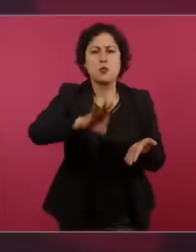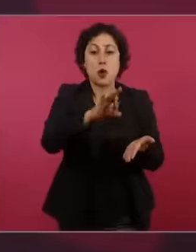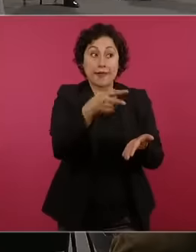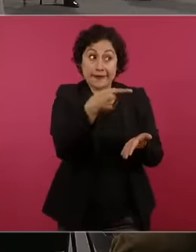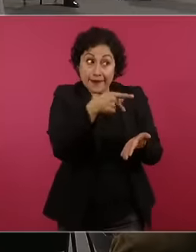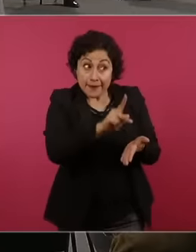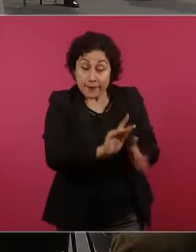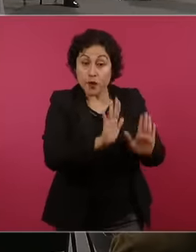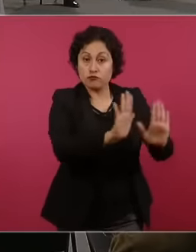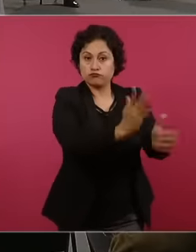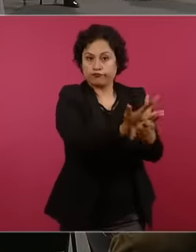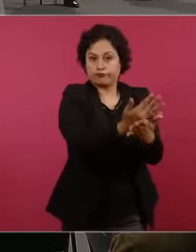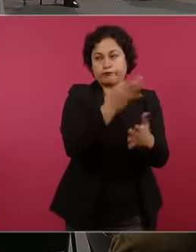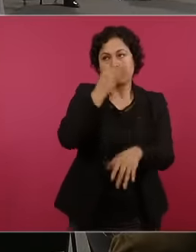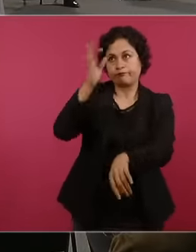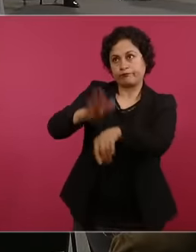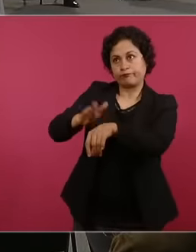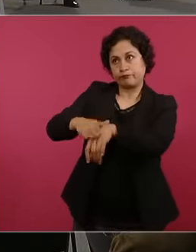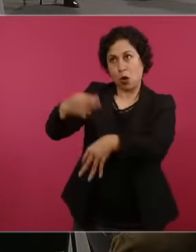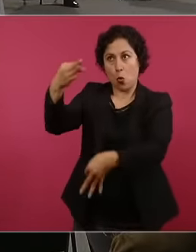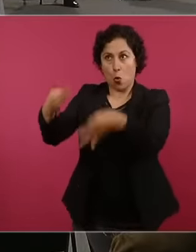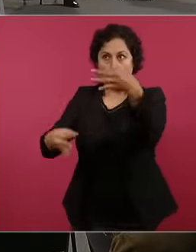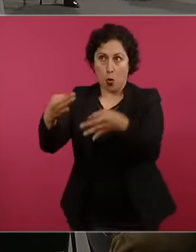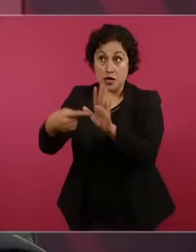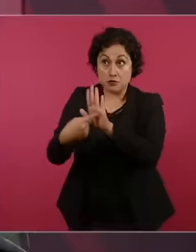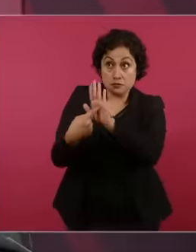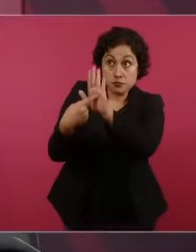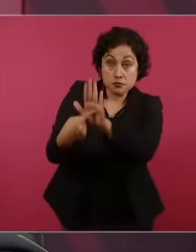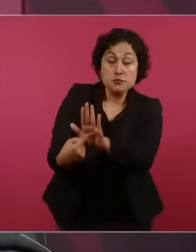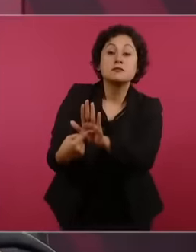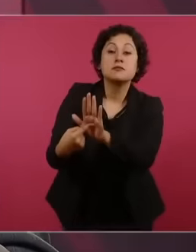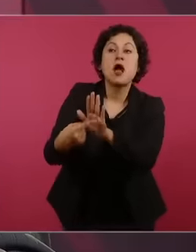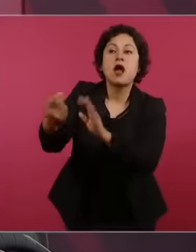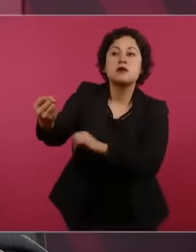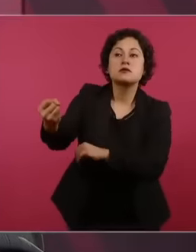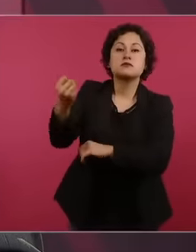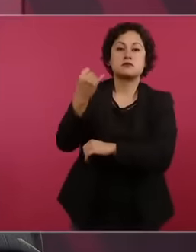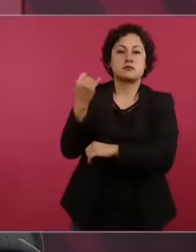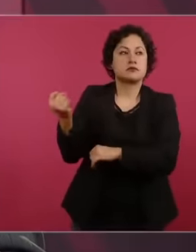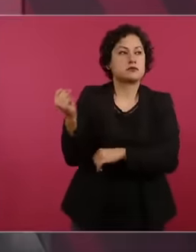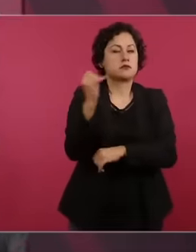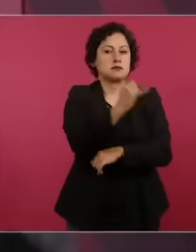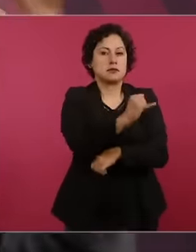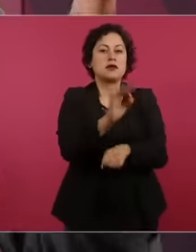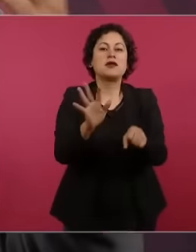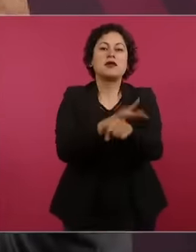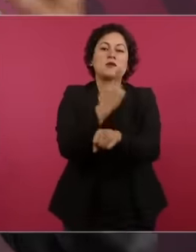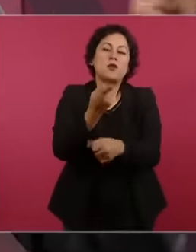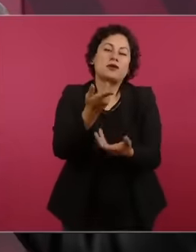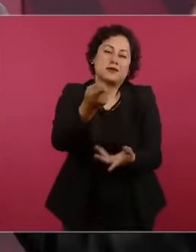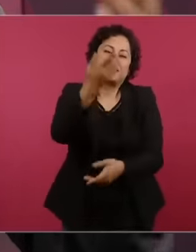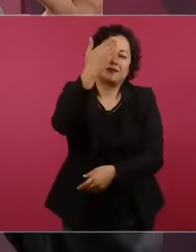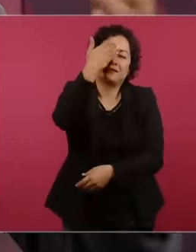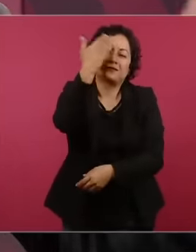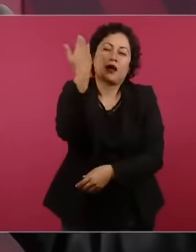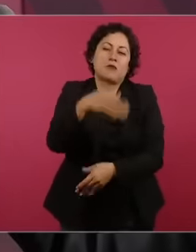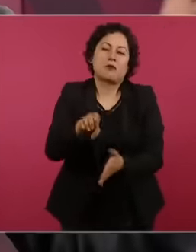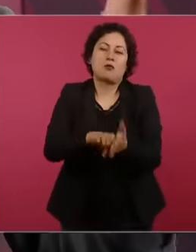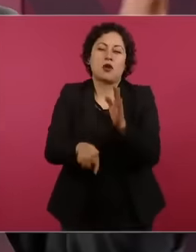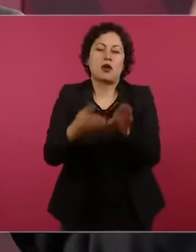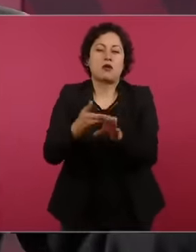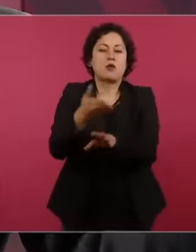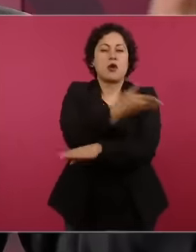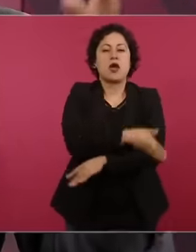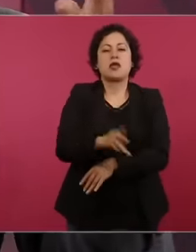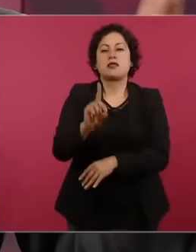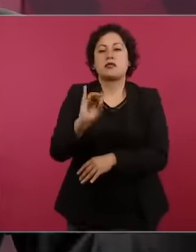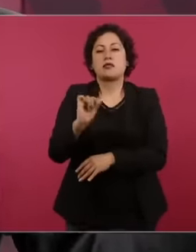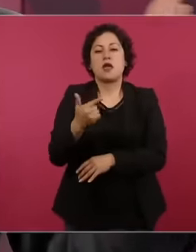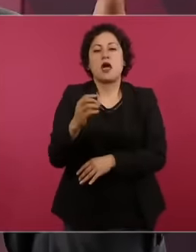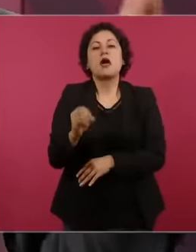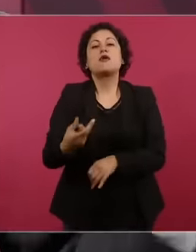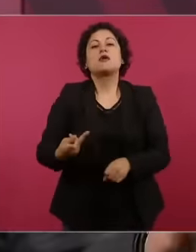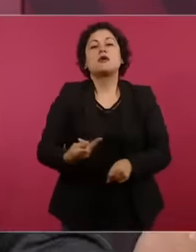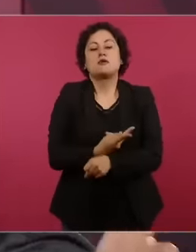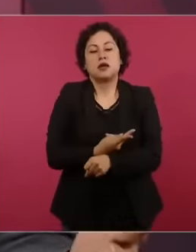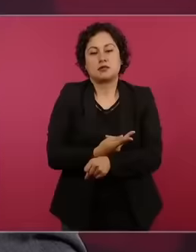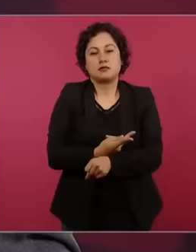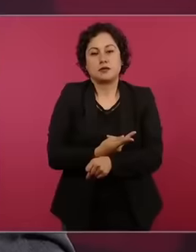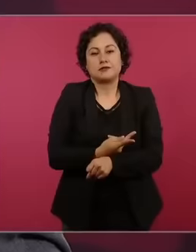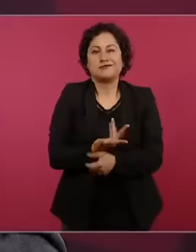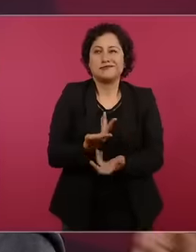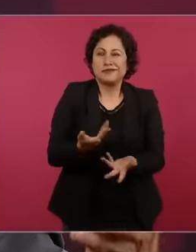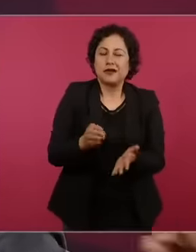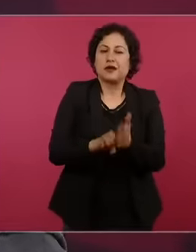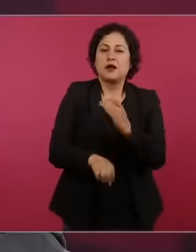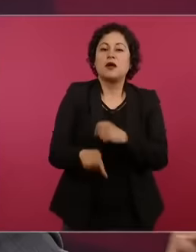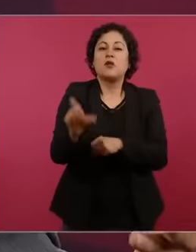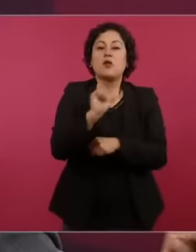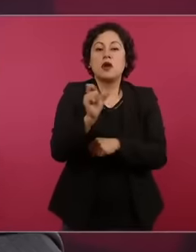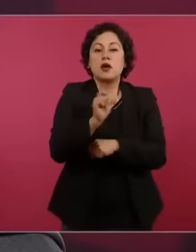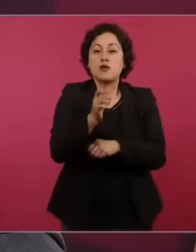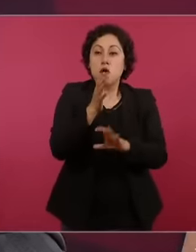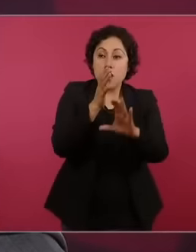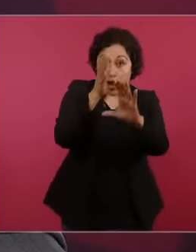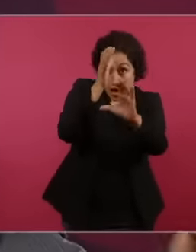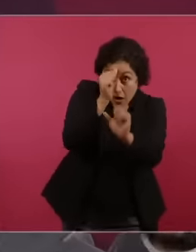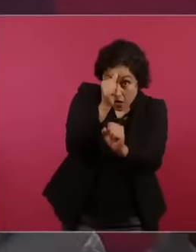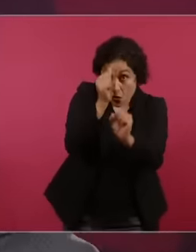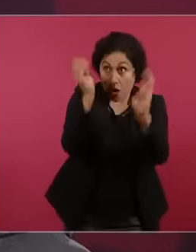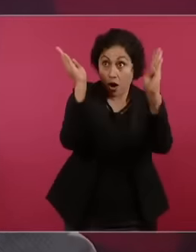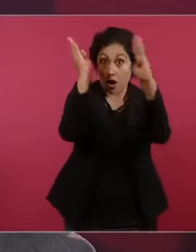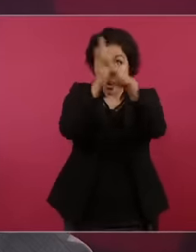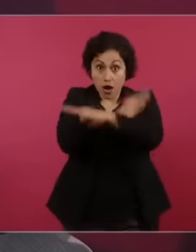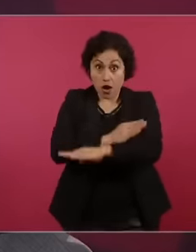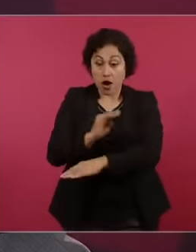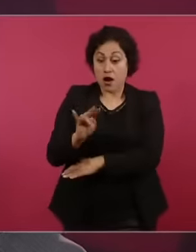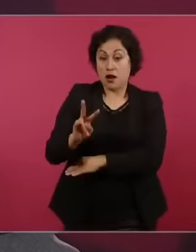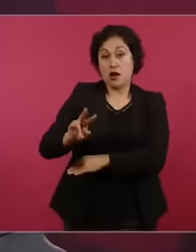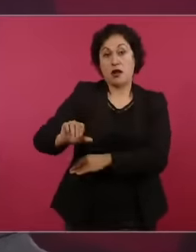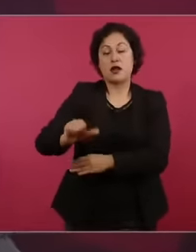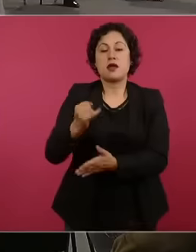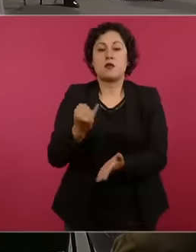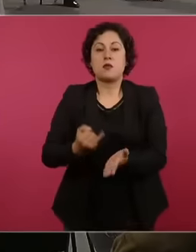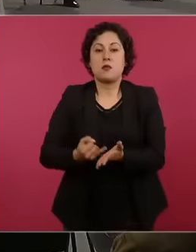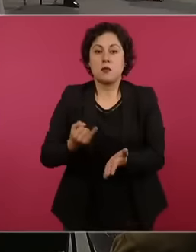what Diego did when a VAT nation agreement was reached, I don't know if it was Jugos del Valle or